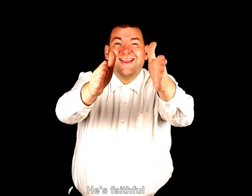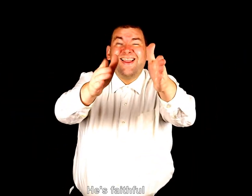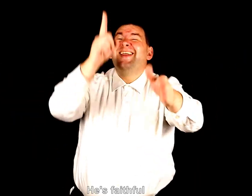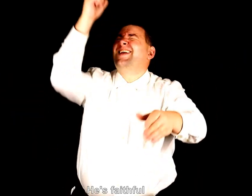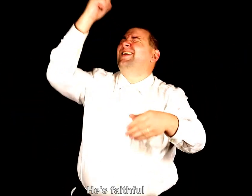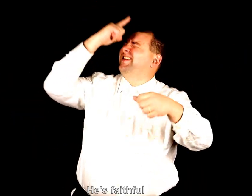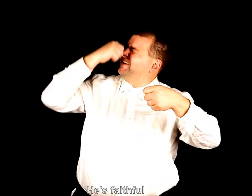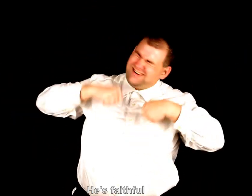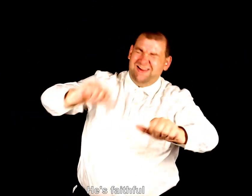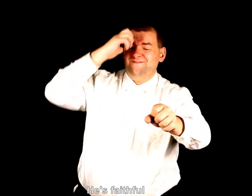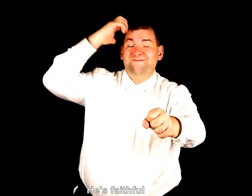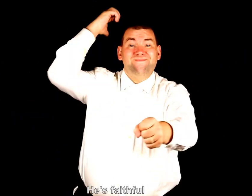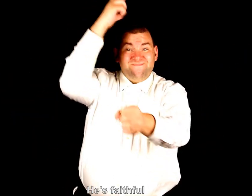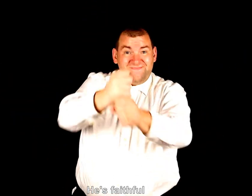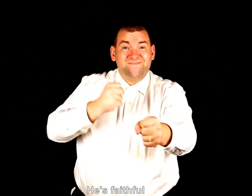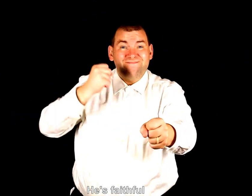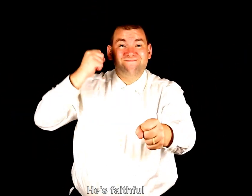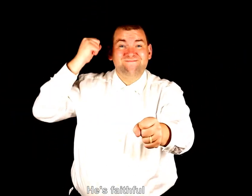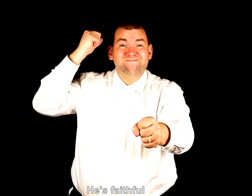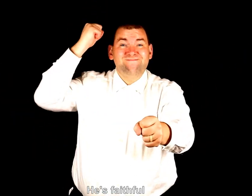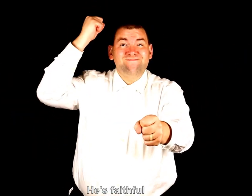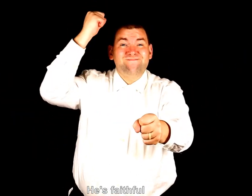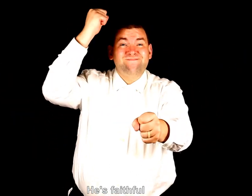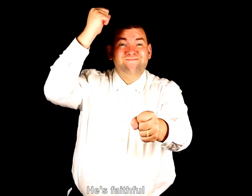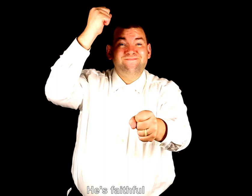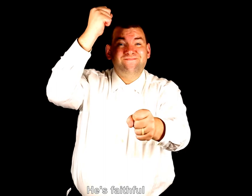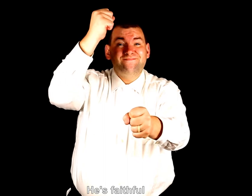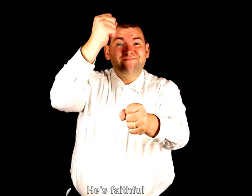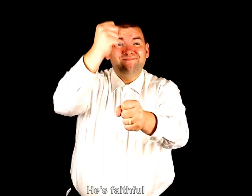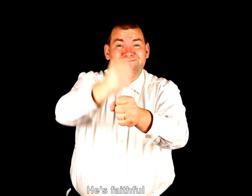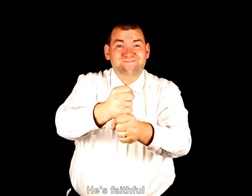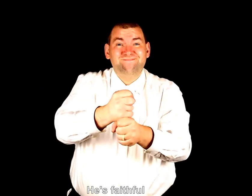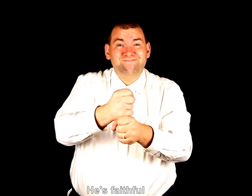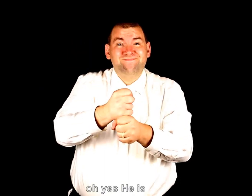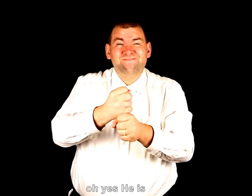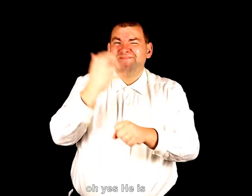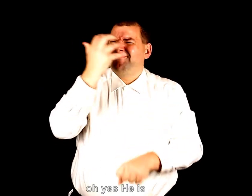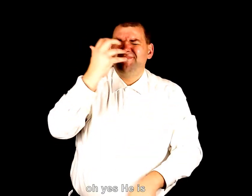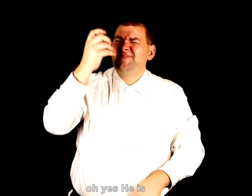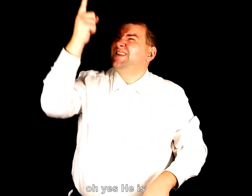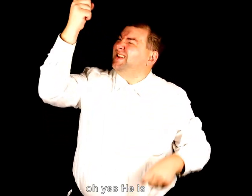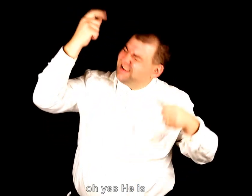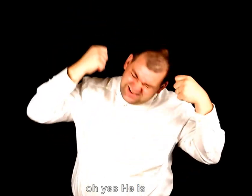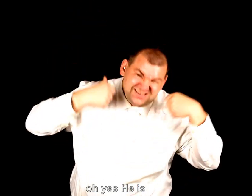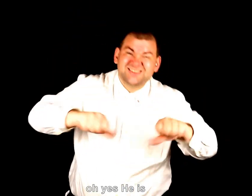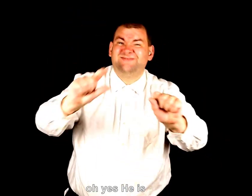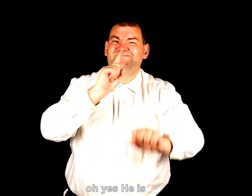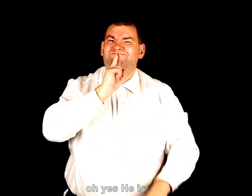He's faithful oh yes He is